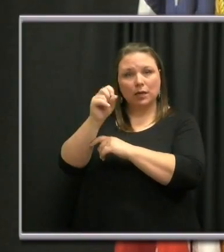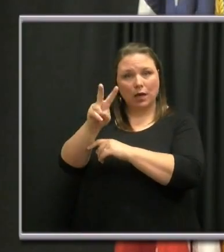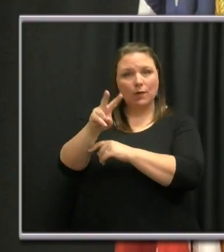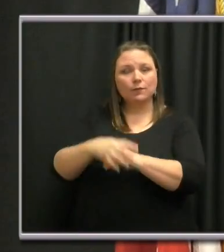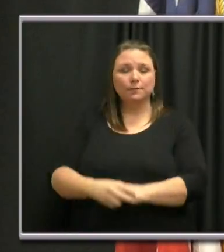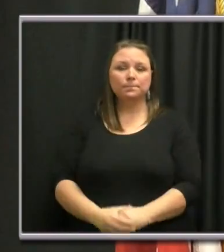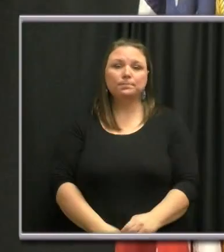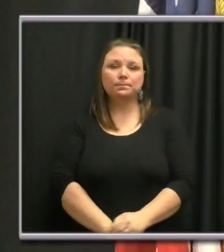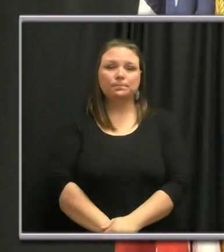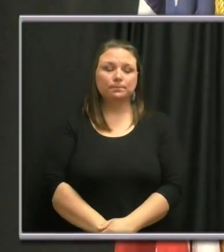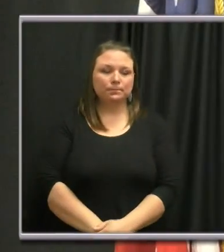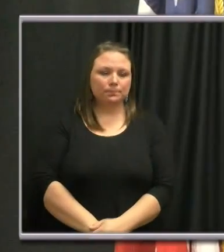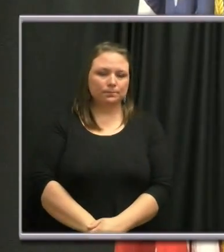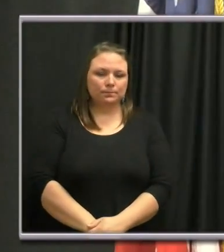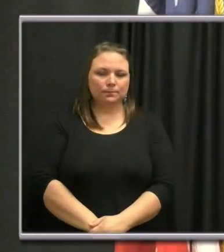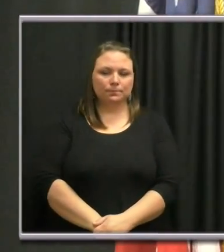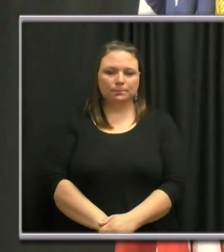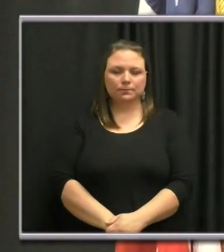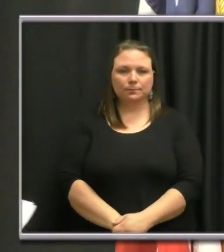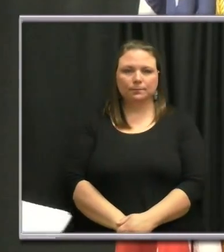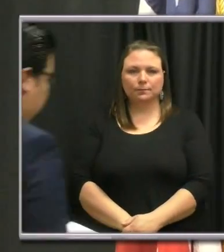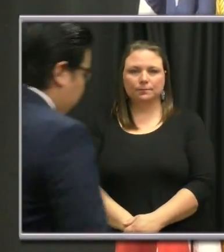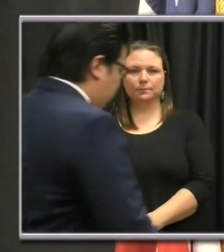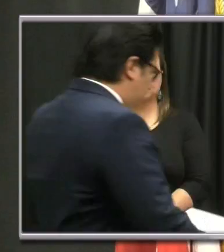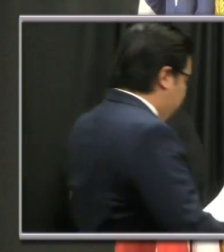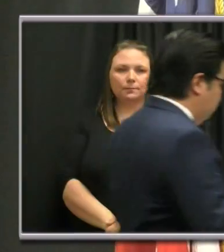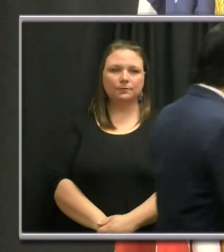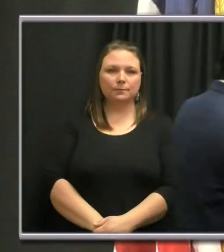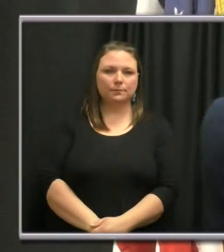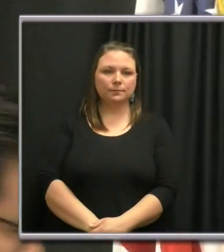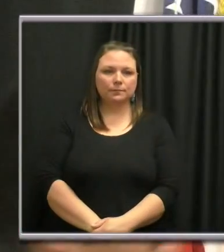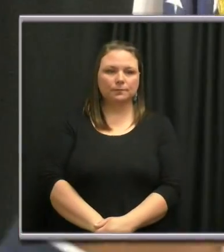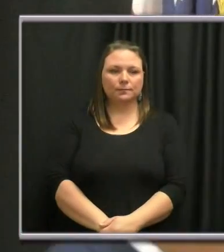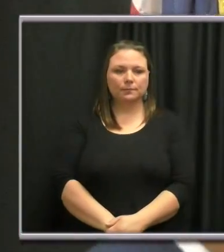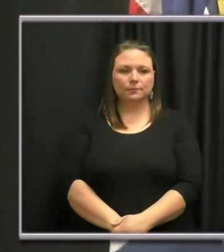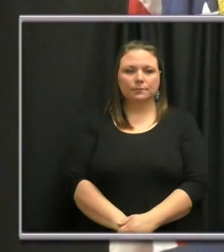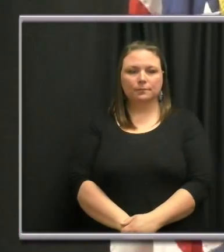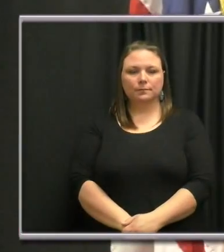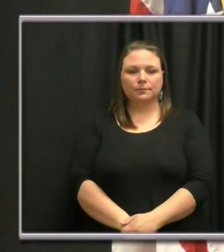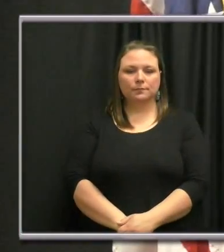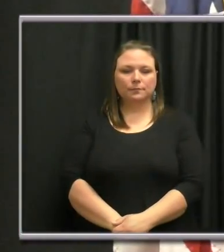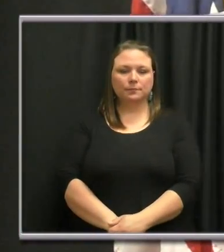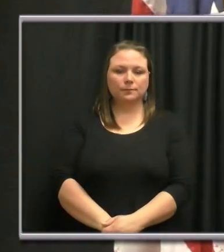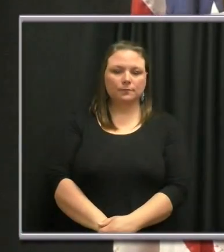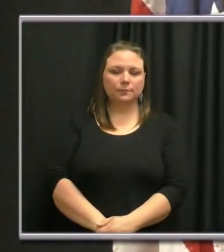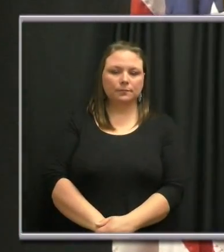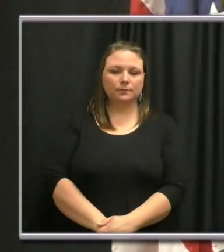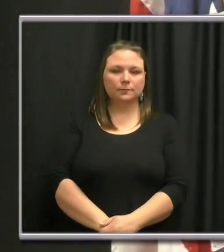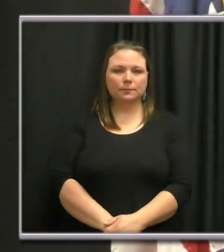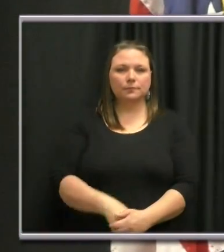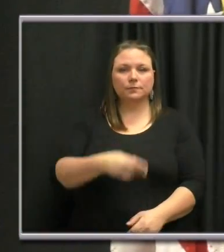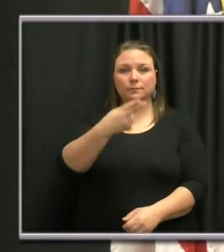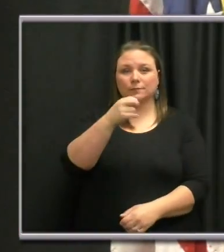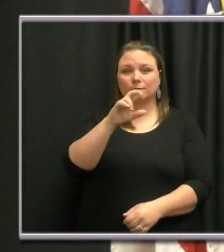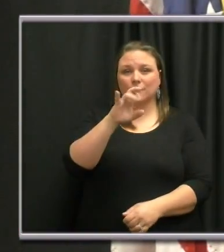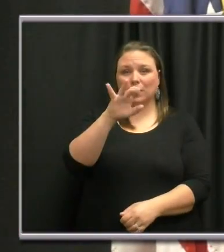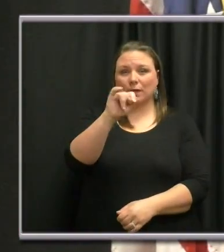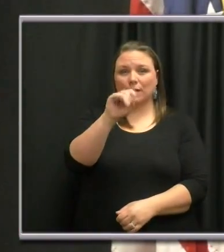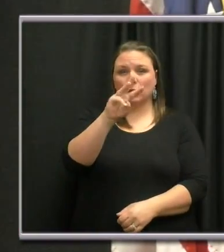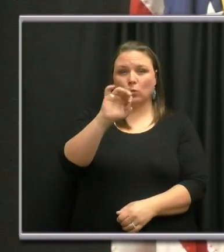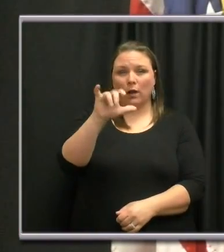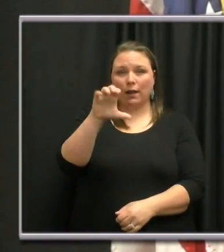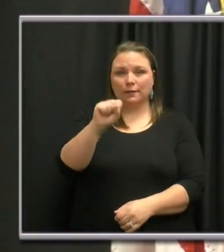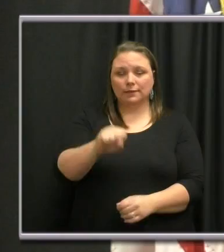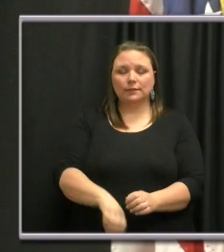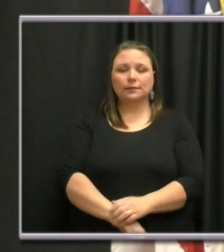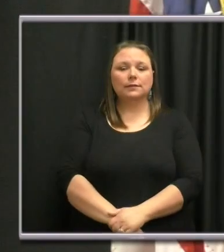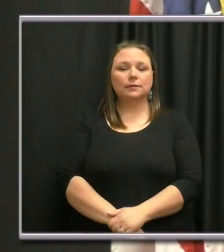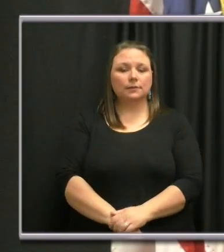NINETEEN DOT NASHVILLE DOT GOV